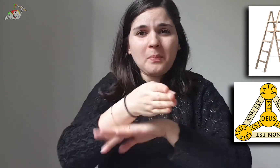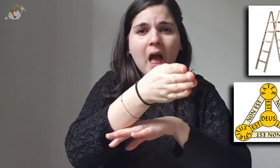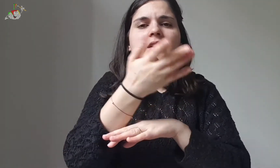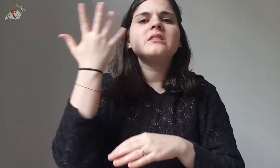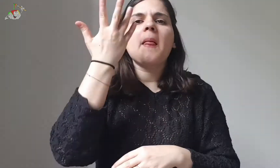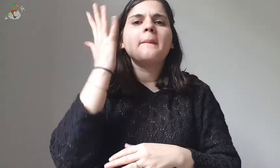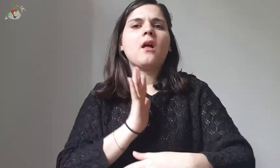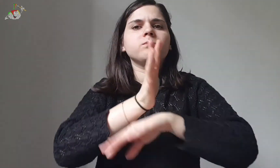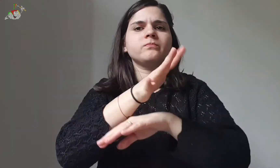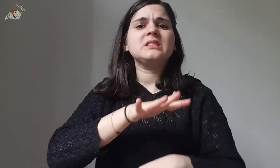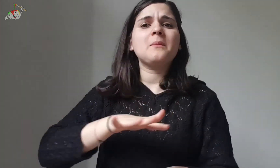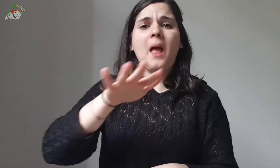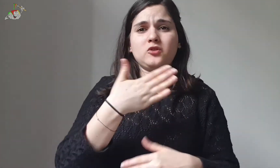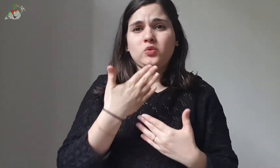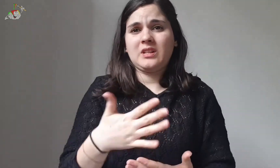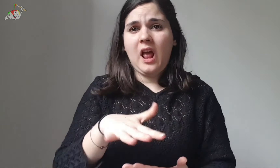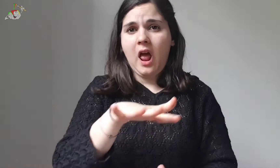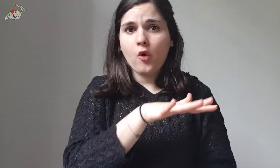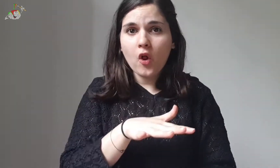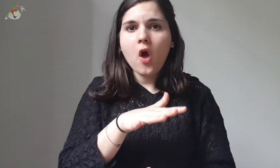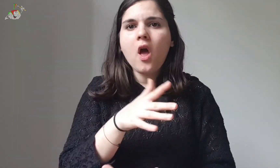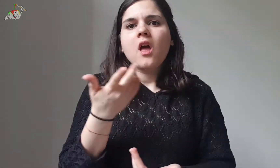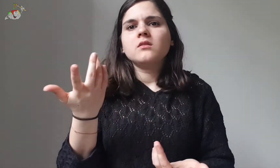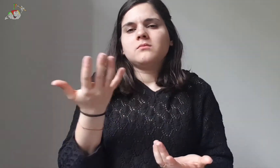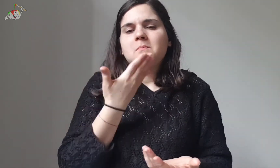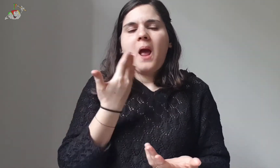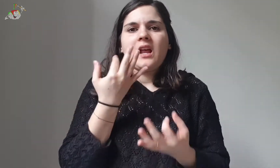under it seemed an intrusion into the sacred space and therefore a